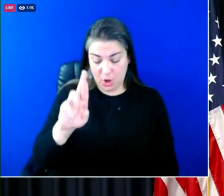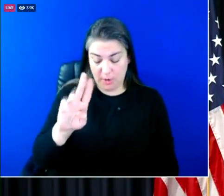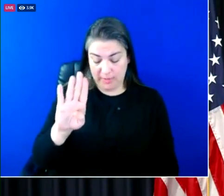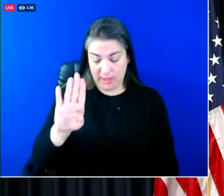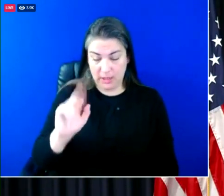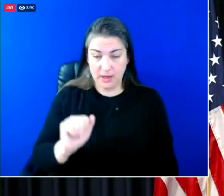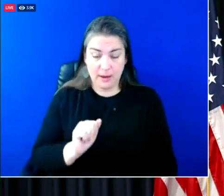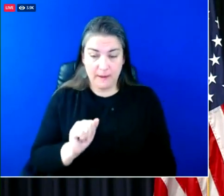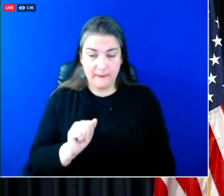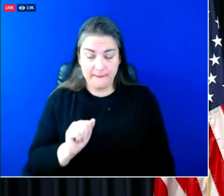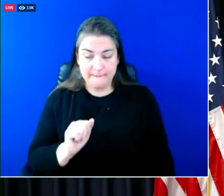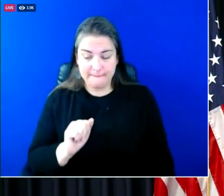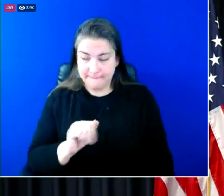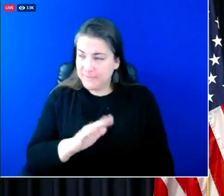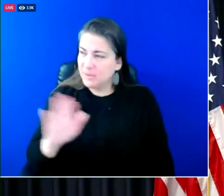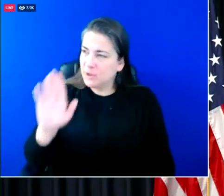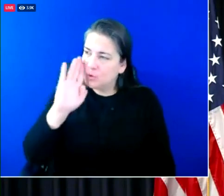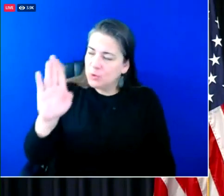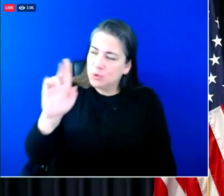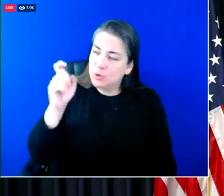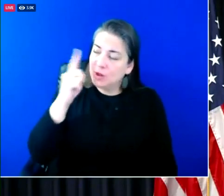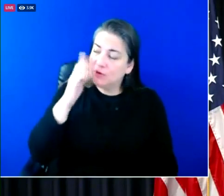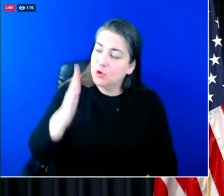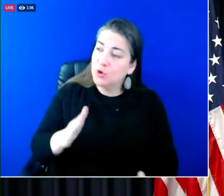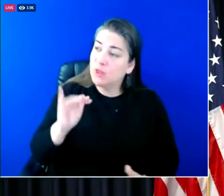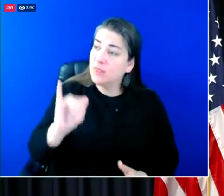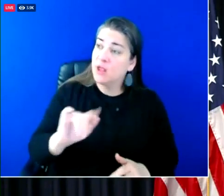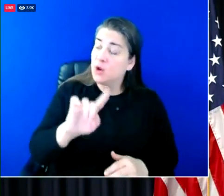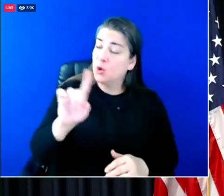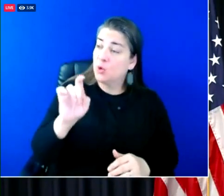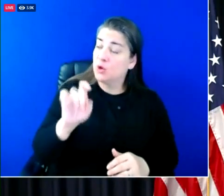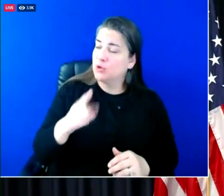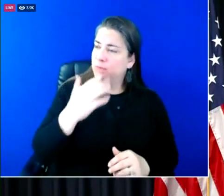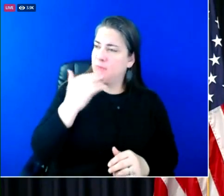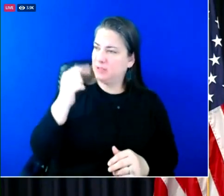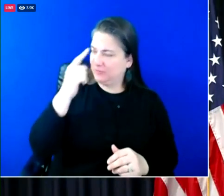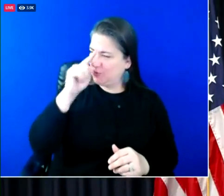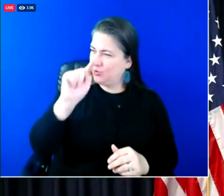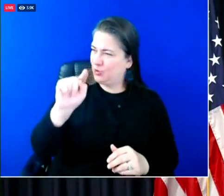Hi, Governor. This question may be best suited for Director Dossett. Um, but I